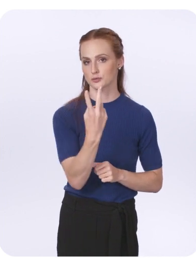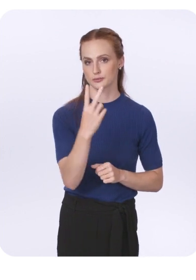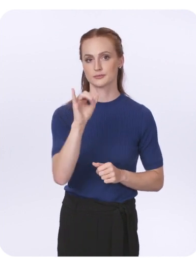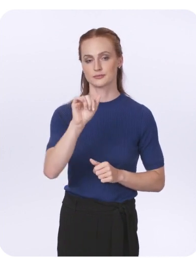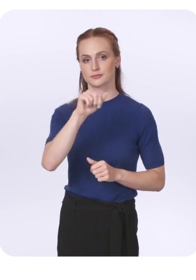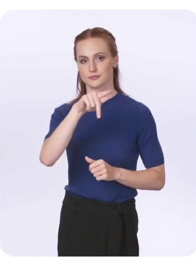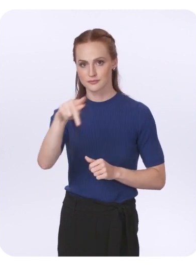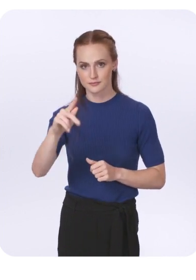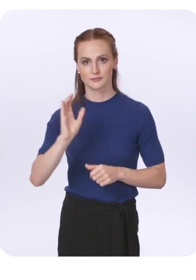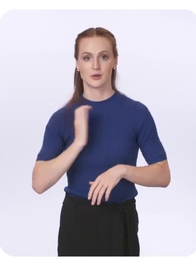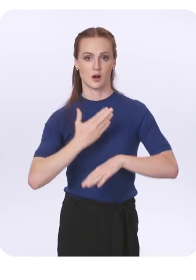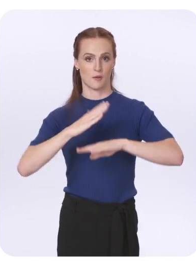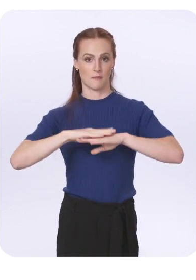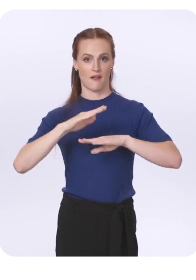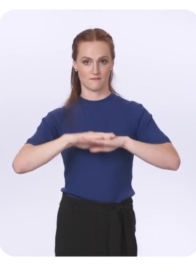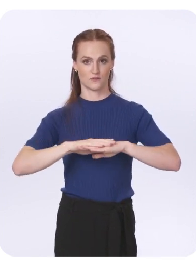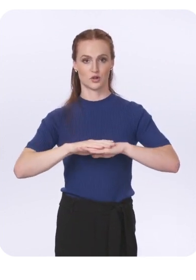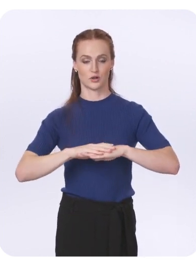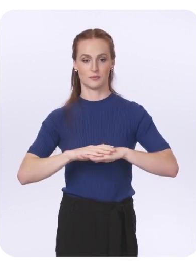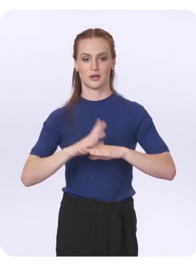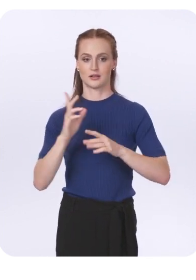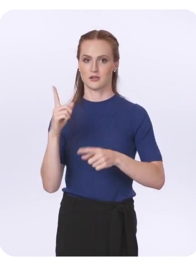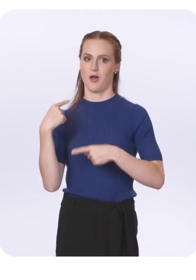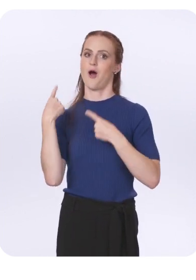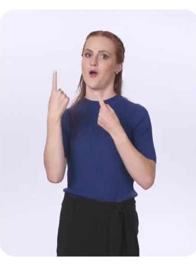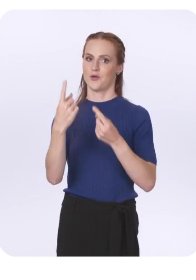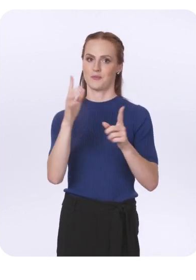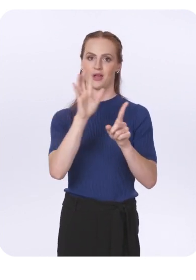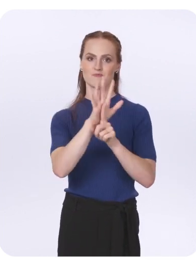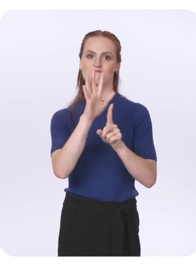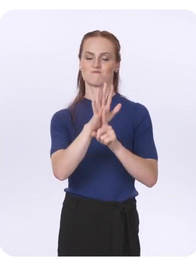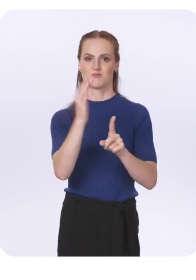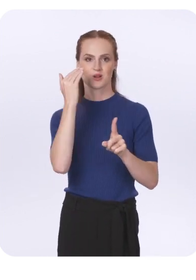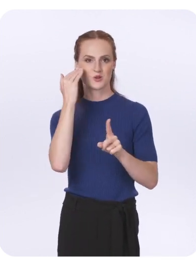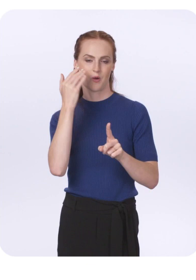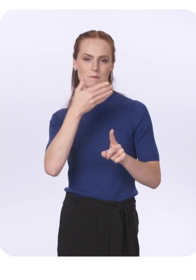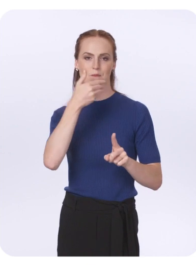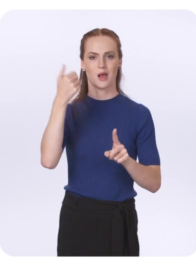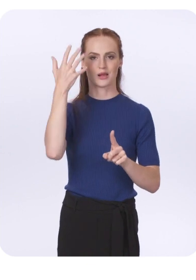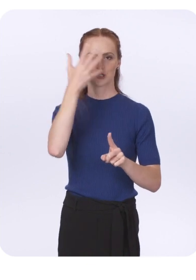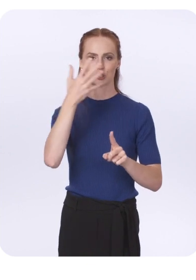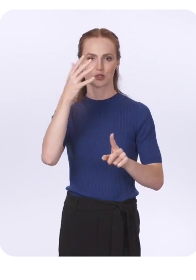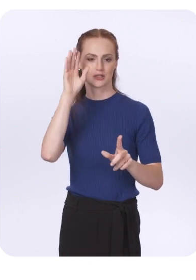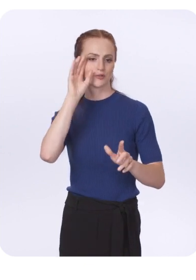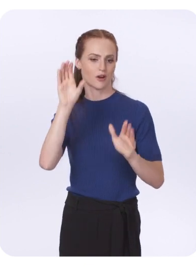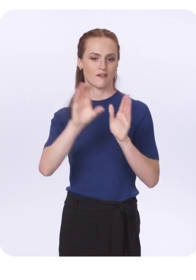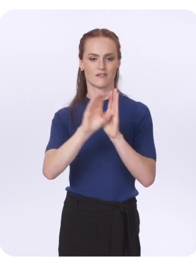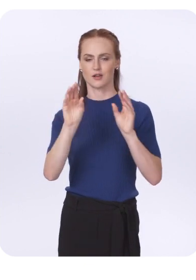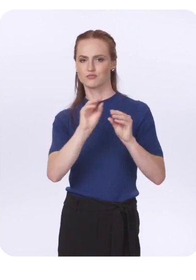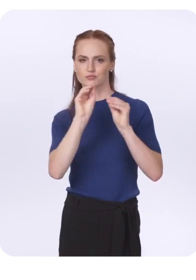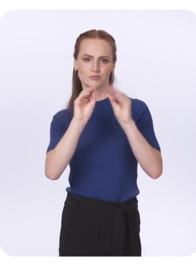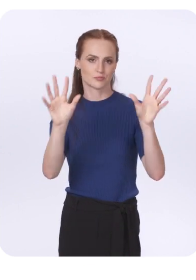which is an app who in our platform has long been known for some of the best-looking graphics on Meta Quest.